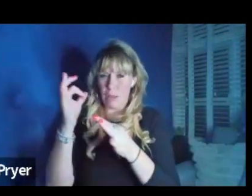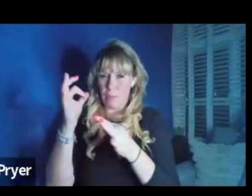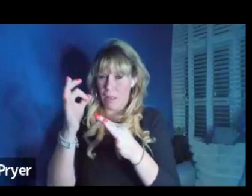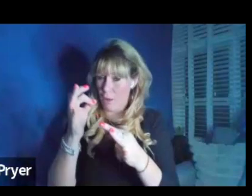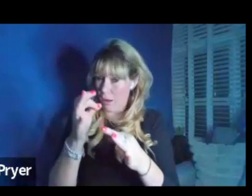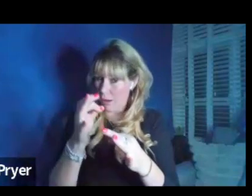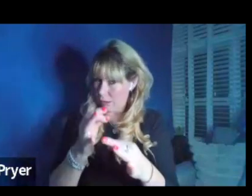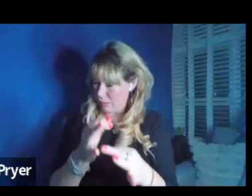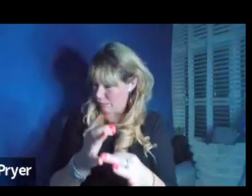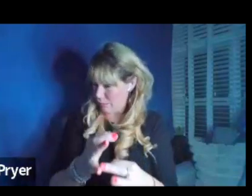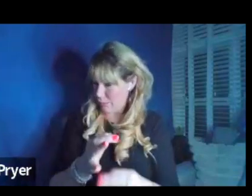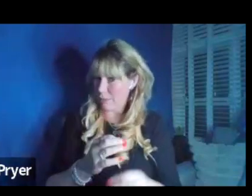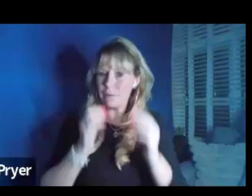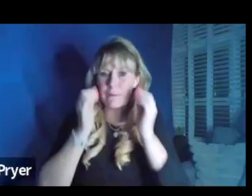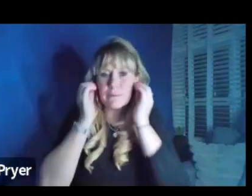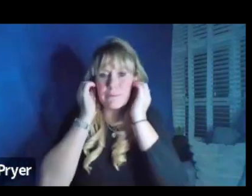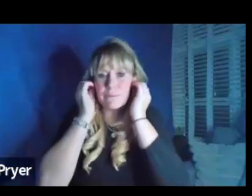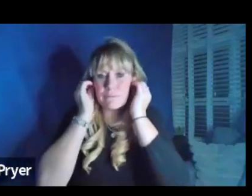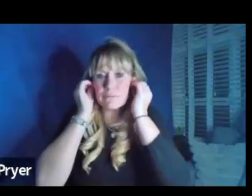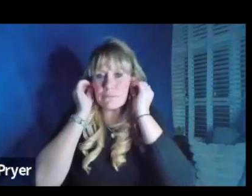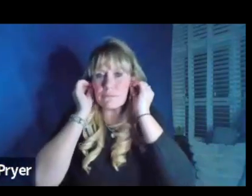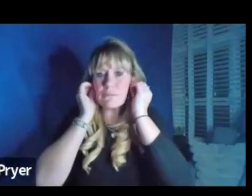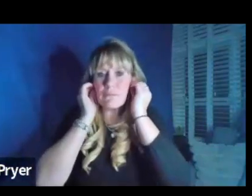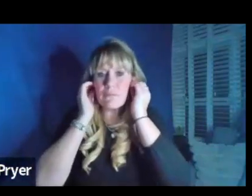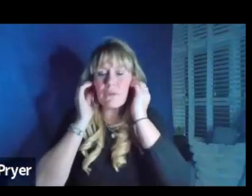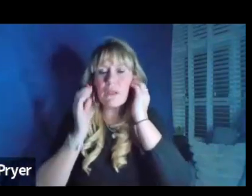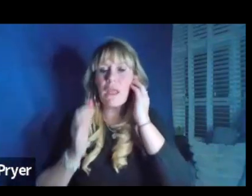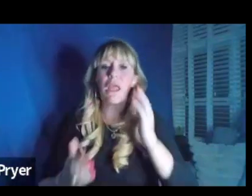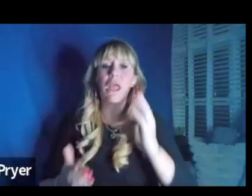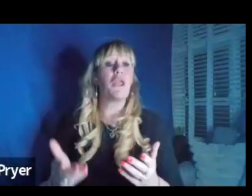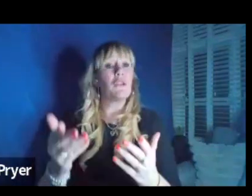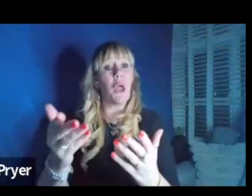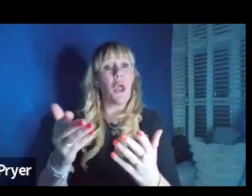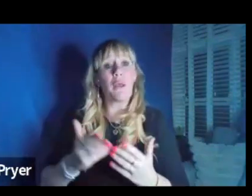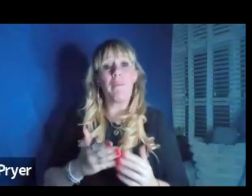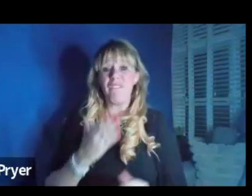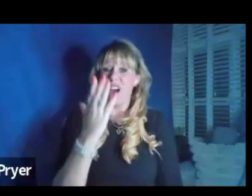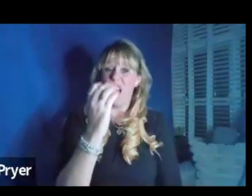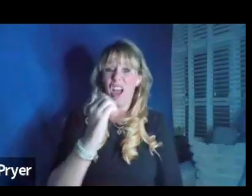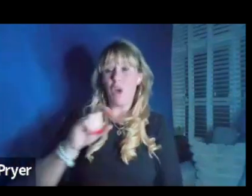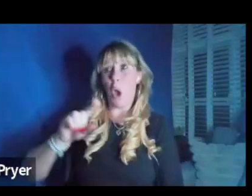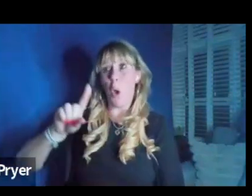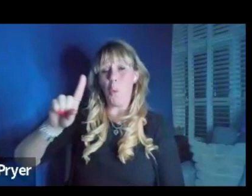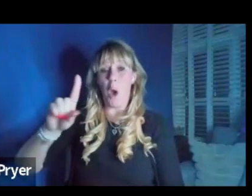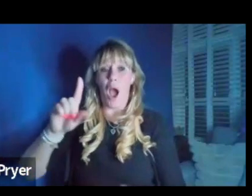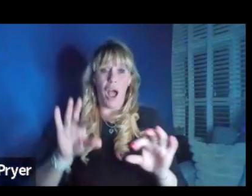You can keep your lipstick and your mini skirt